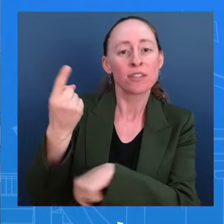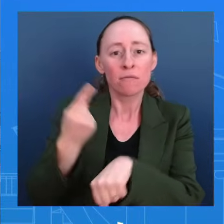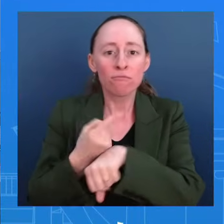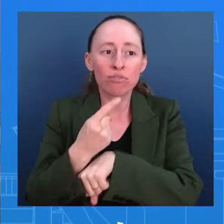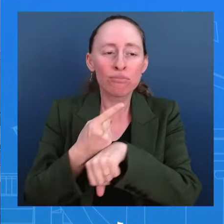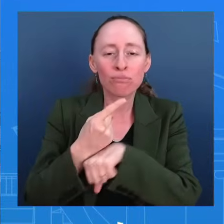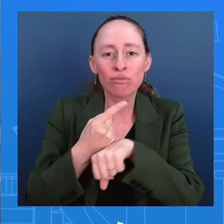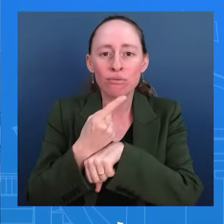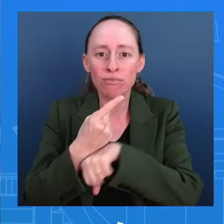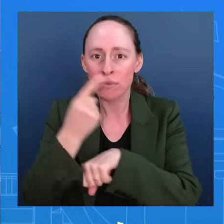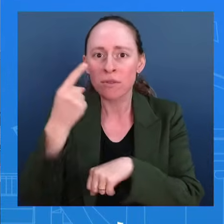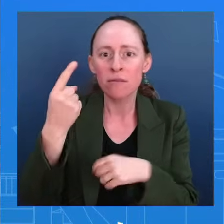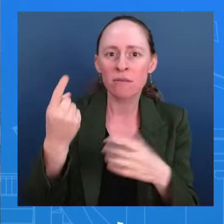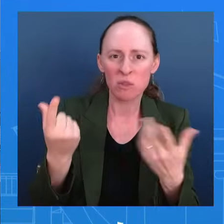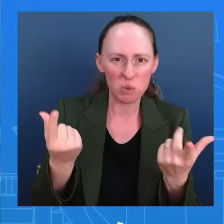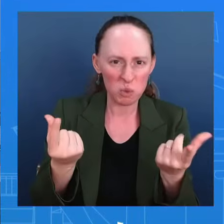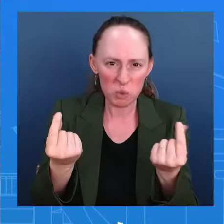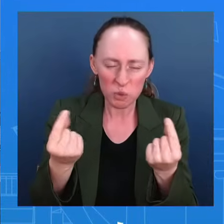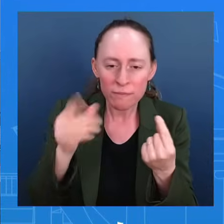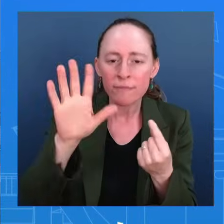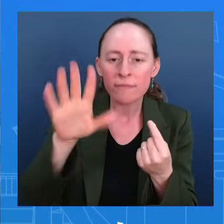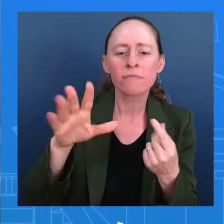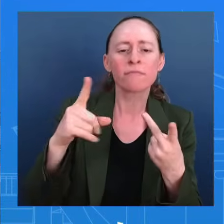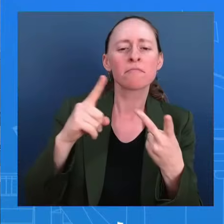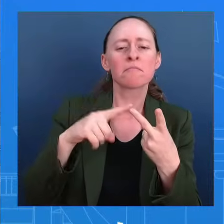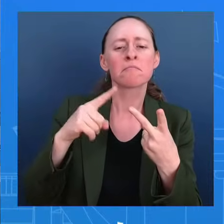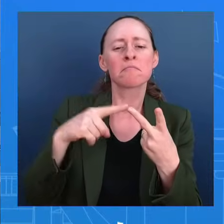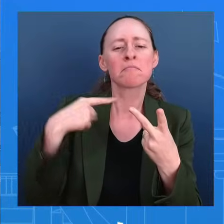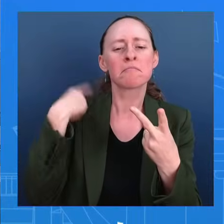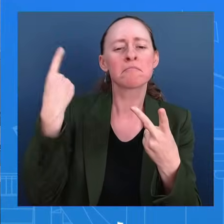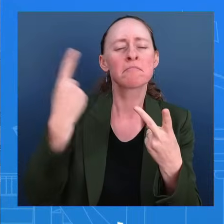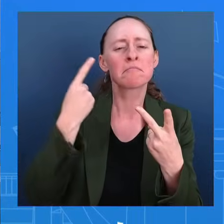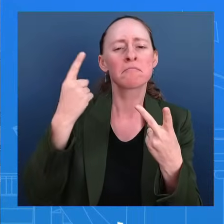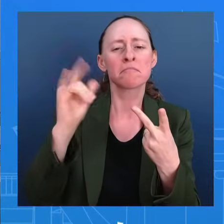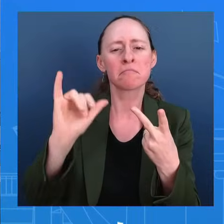and President Trump have confirmed they spoke last week.